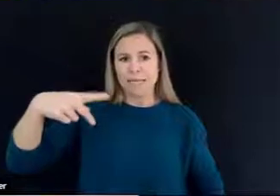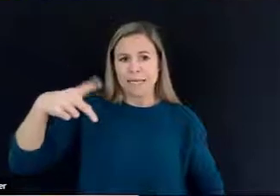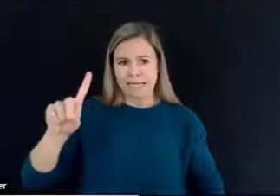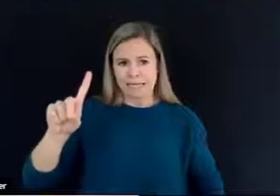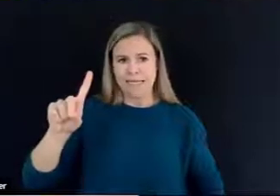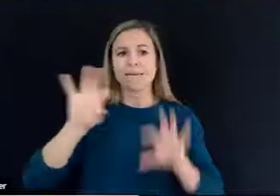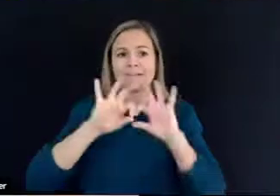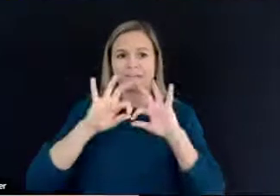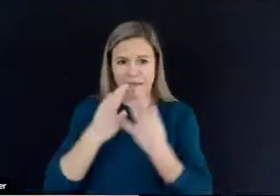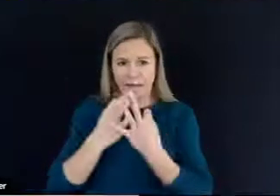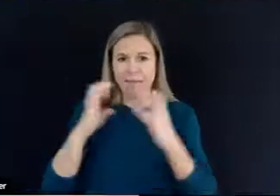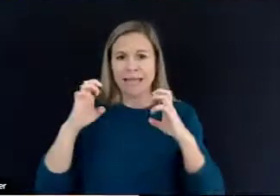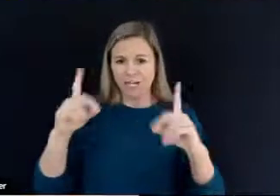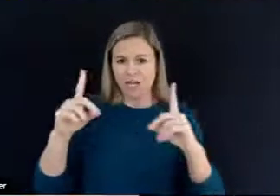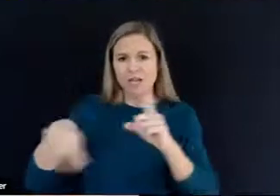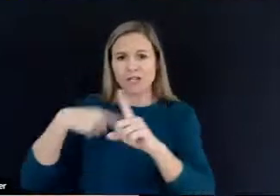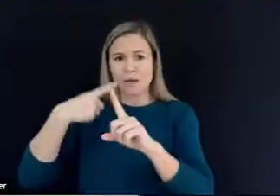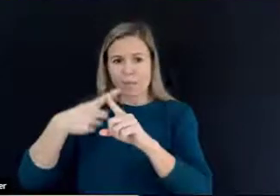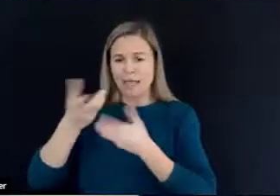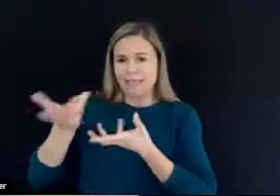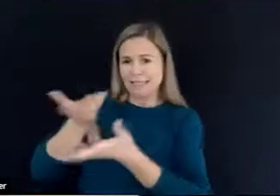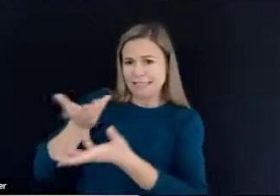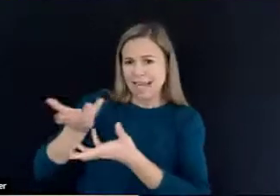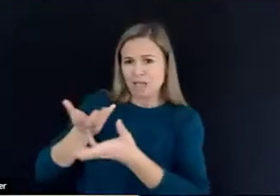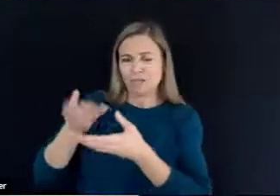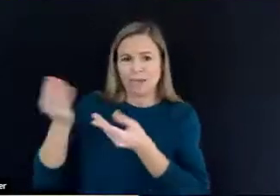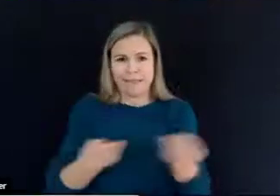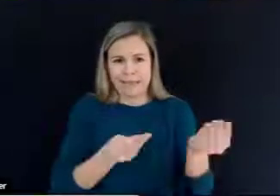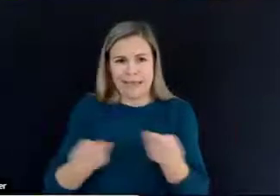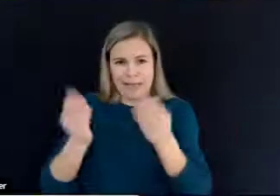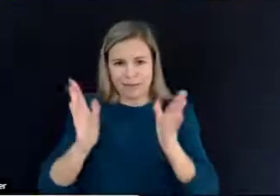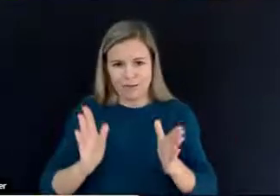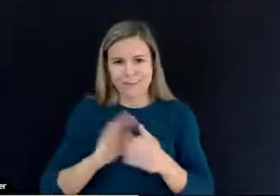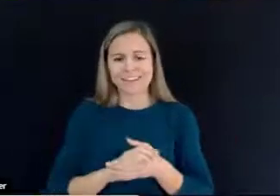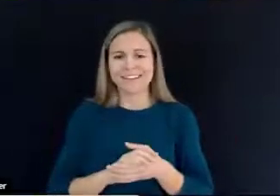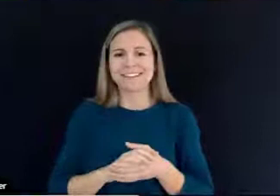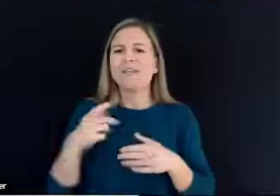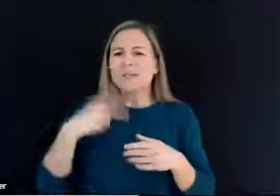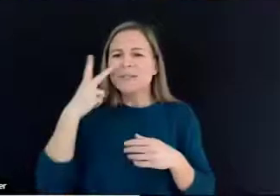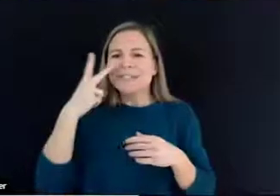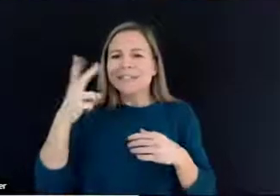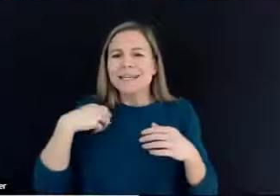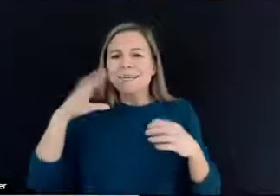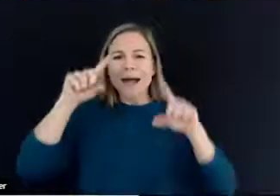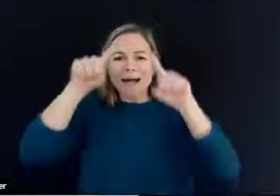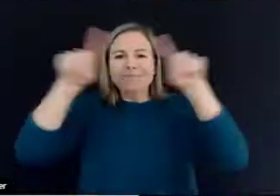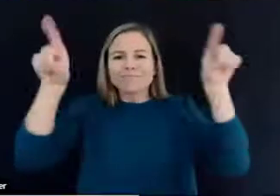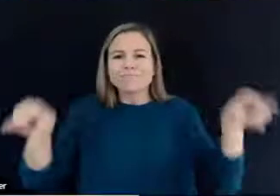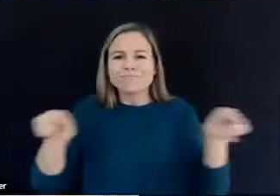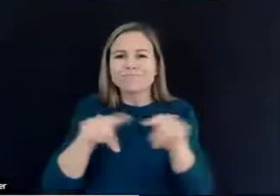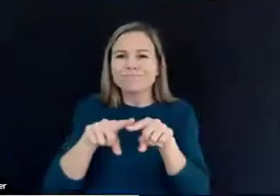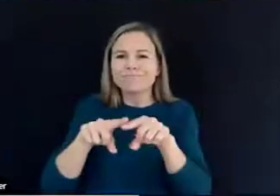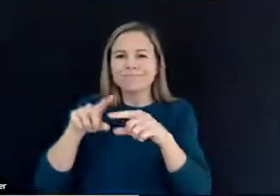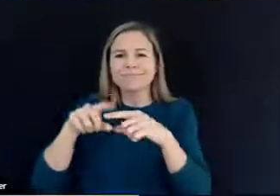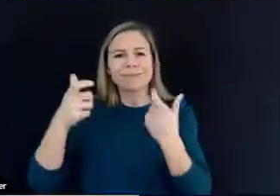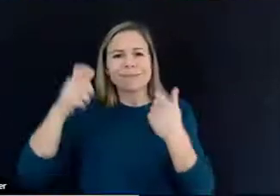In the corner of my slide there's a few hats in different colors, and that's just because I feel like I wear a lot of different hats.